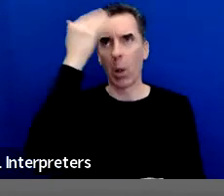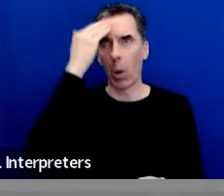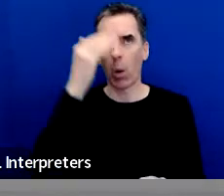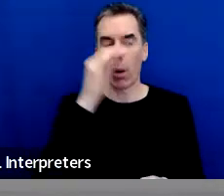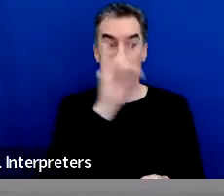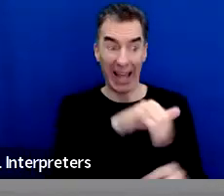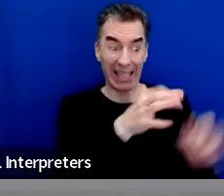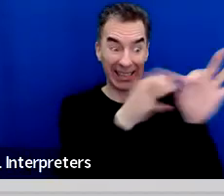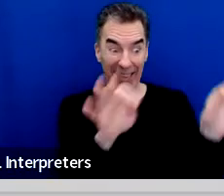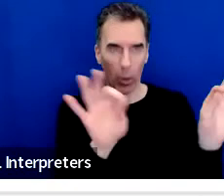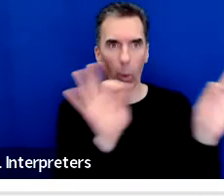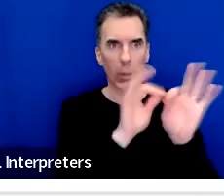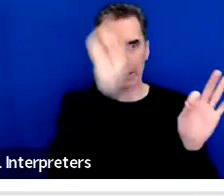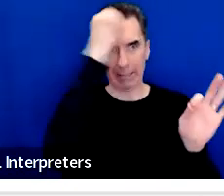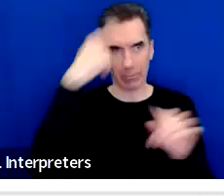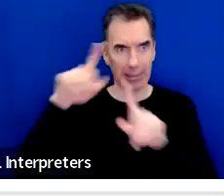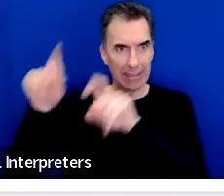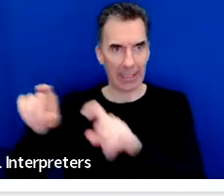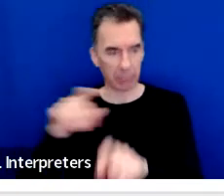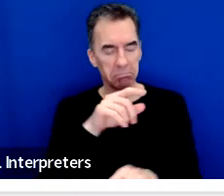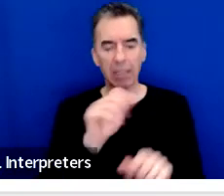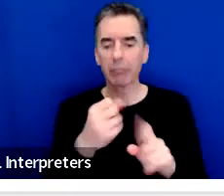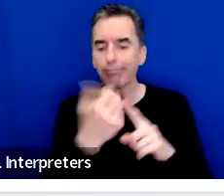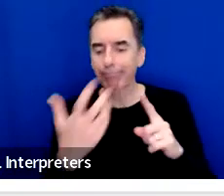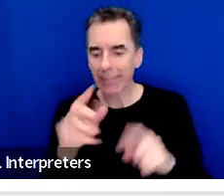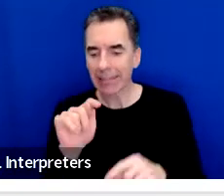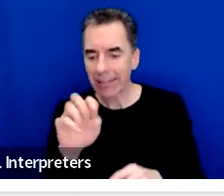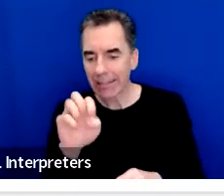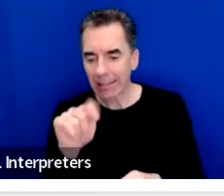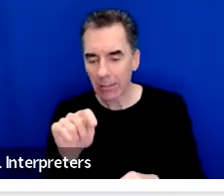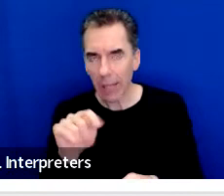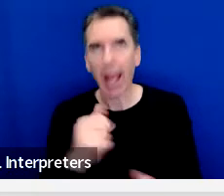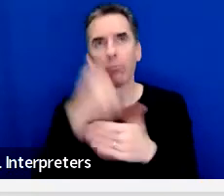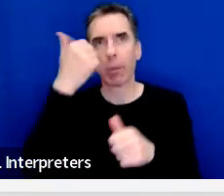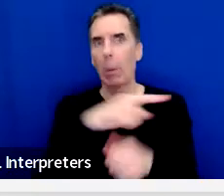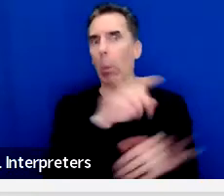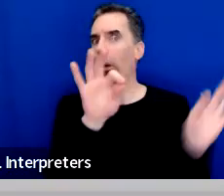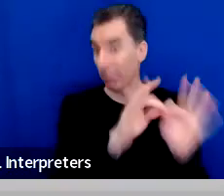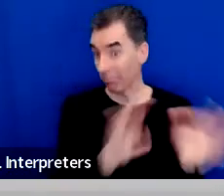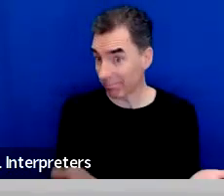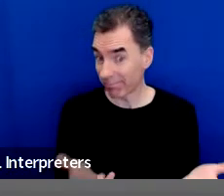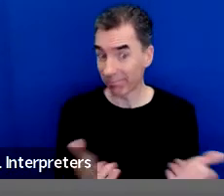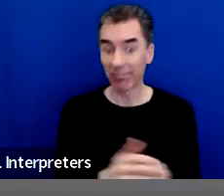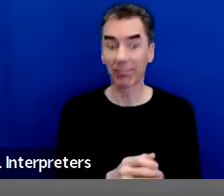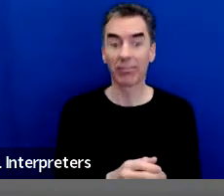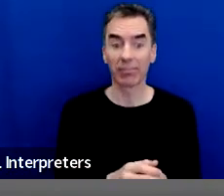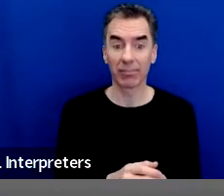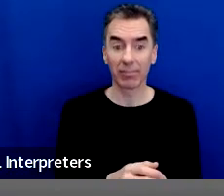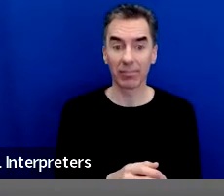and they can save it. And you can see here a little dot comes up and it will show if you click on that, it'll show the comment that you had.